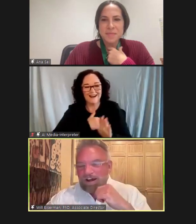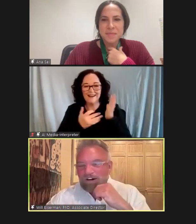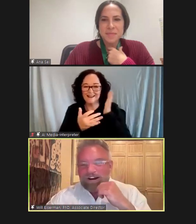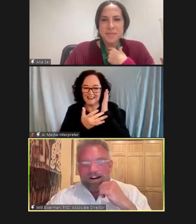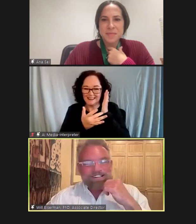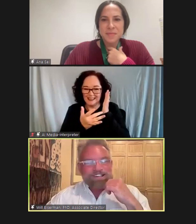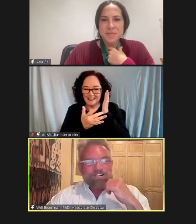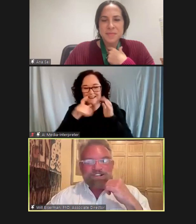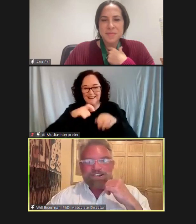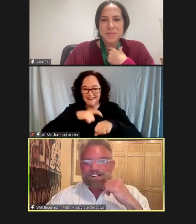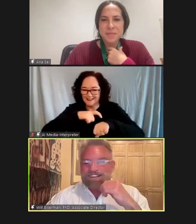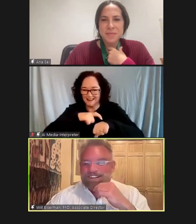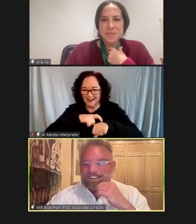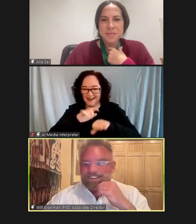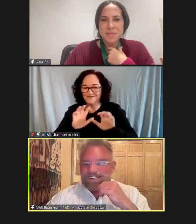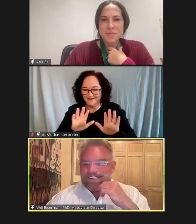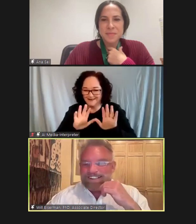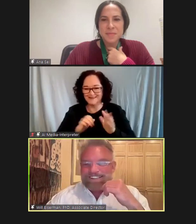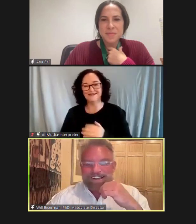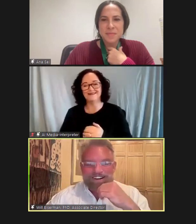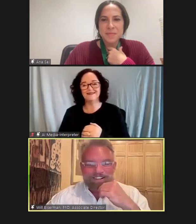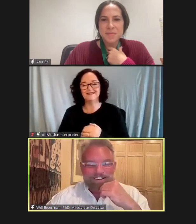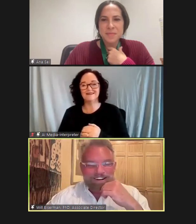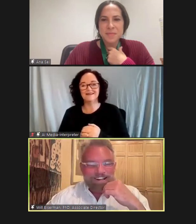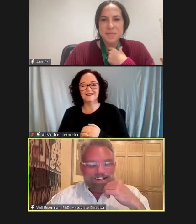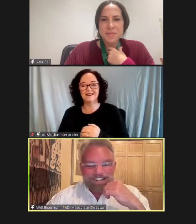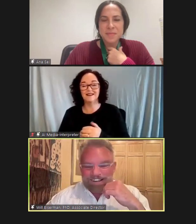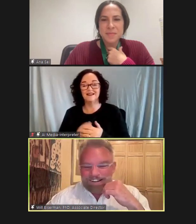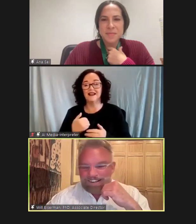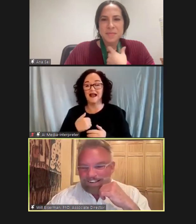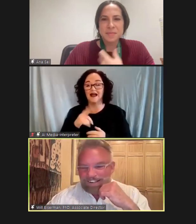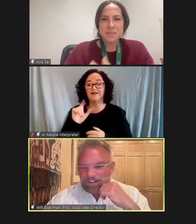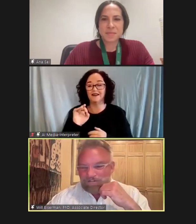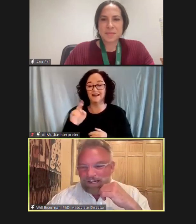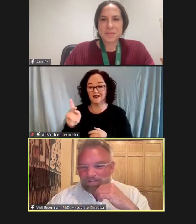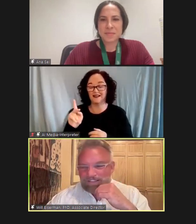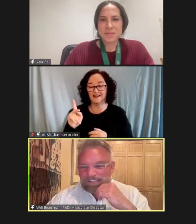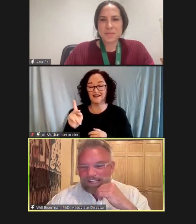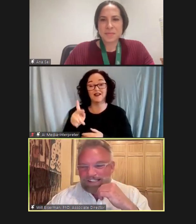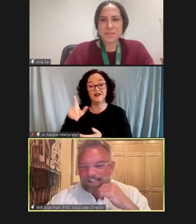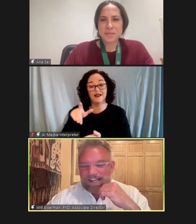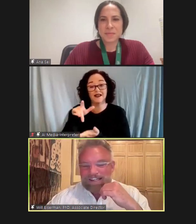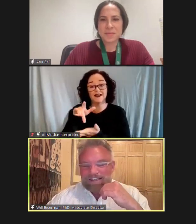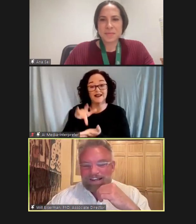right so the the link is there click on